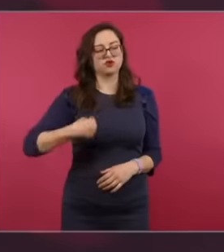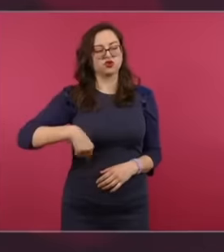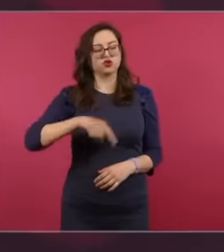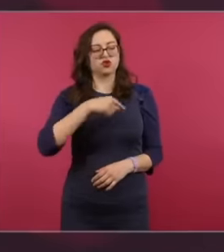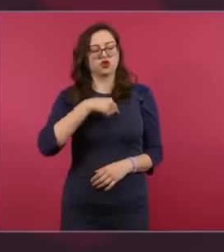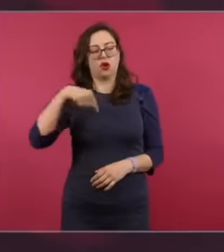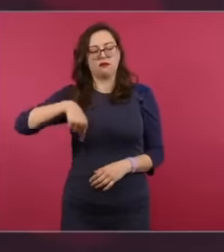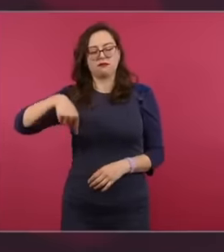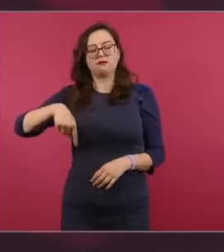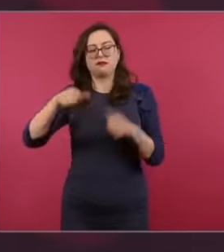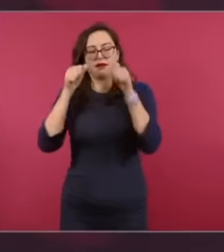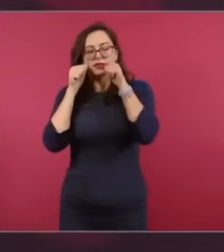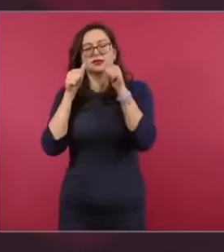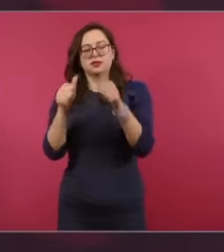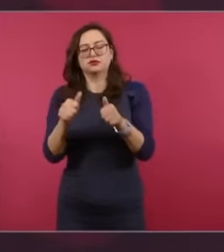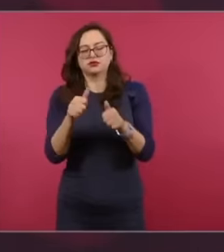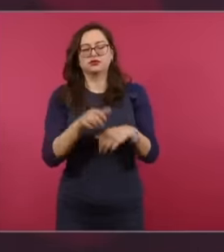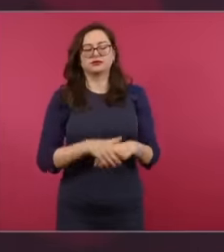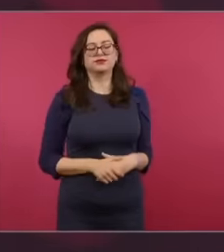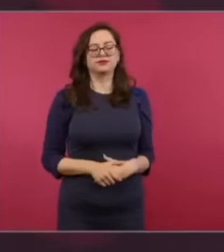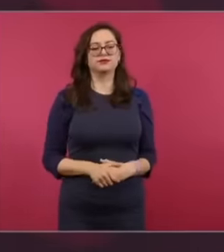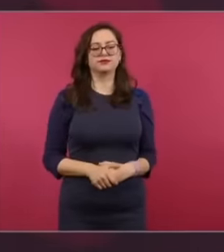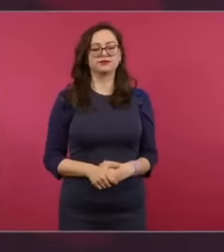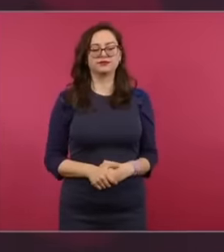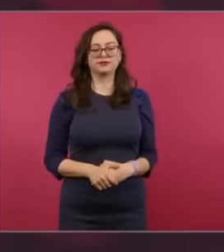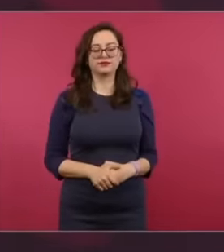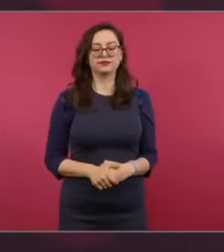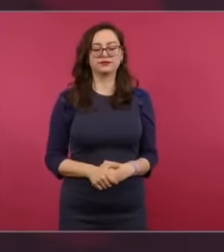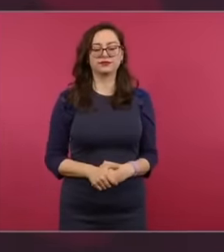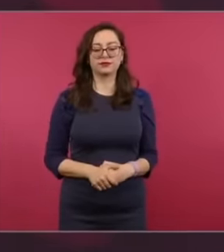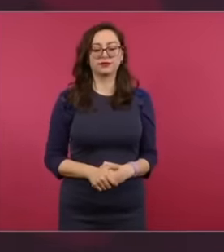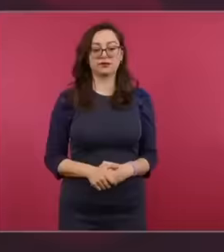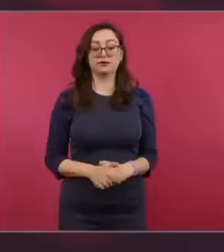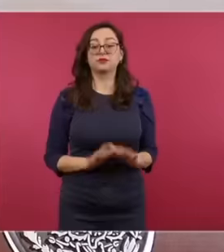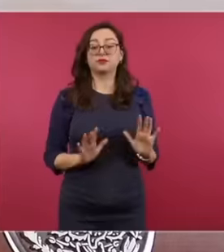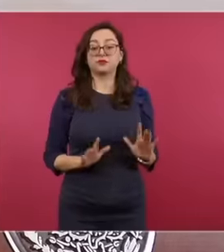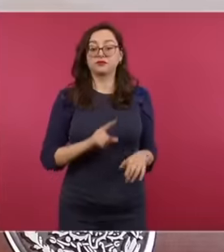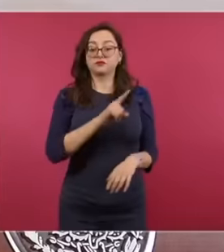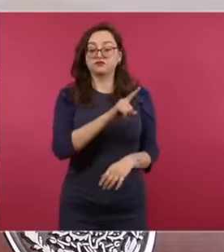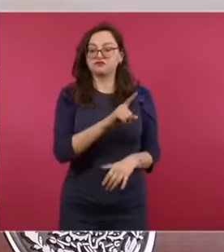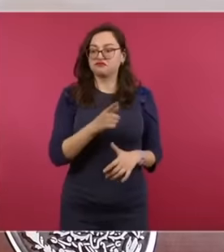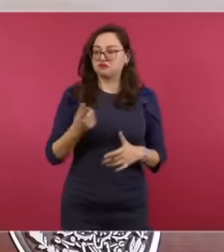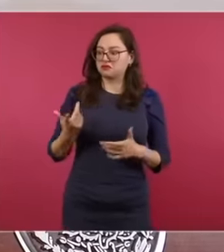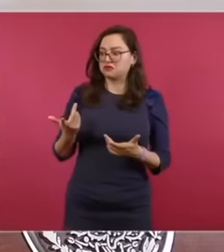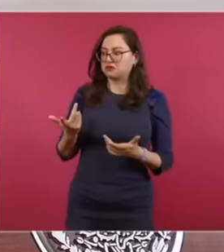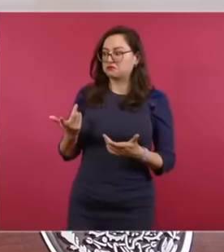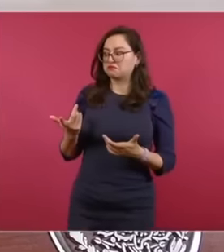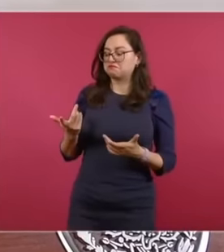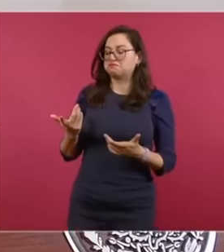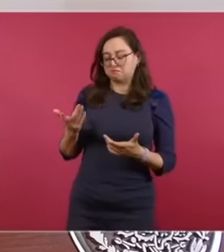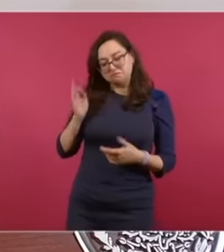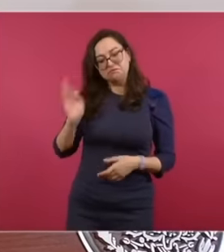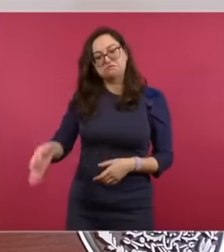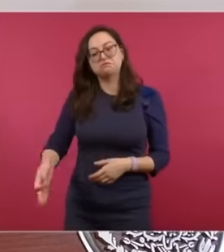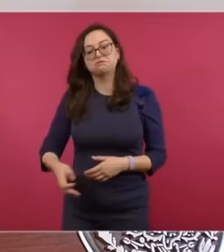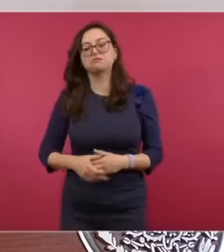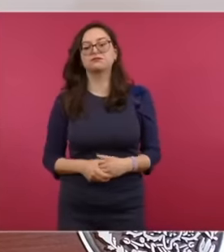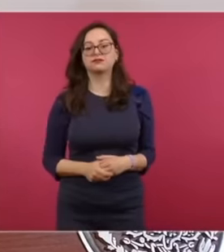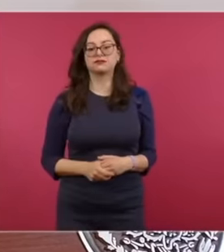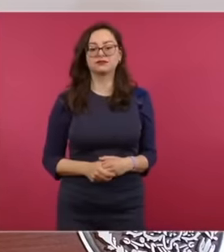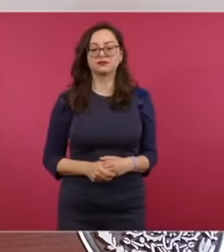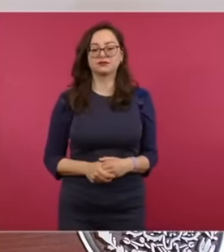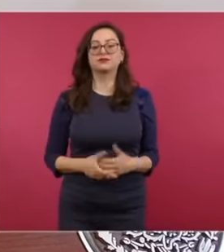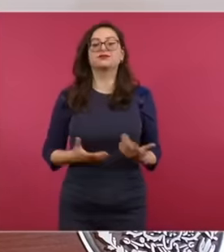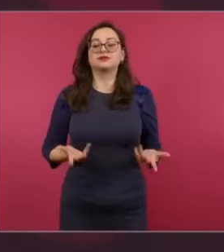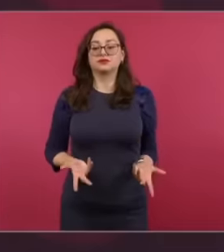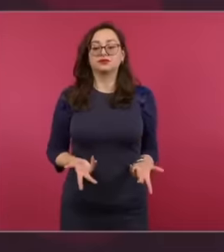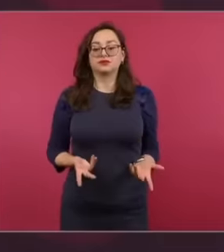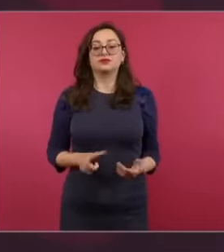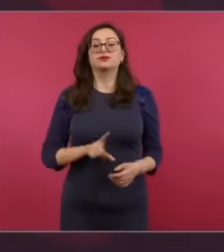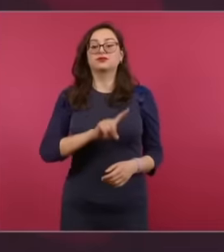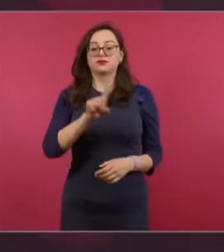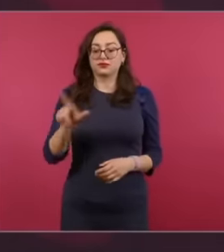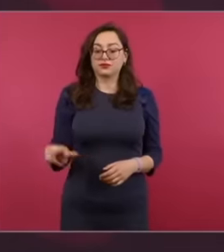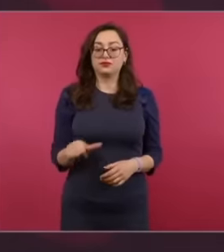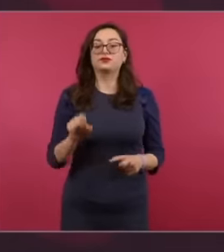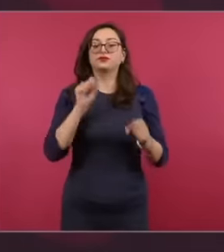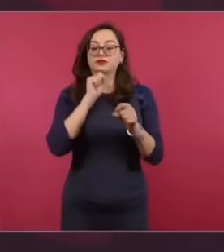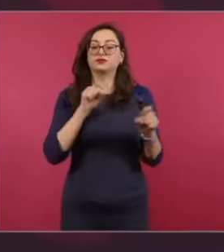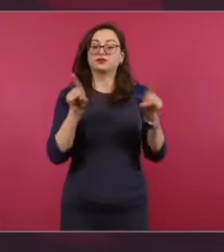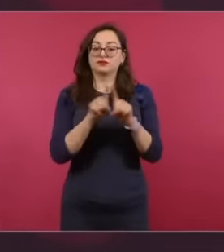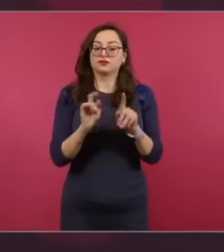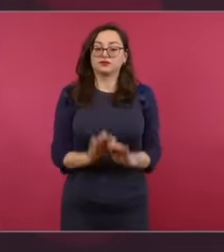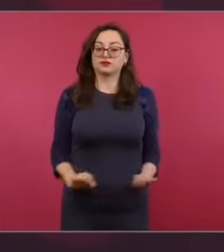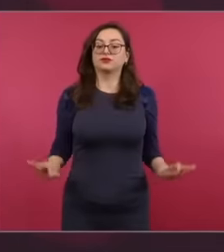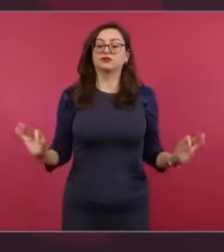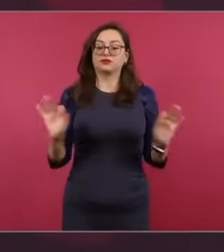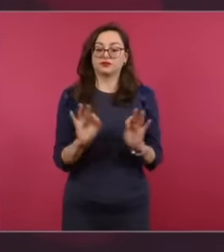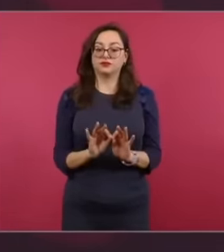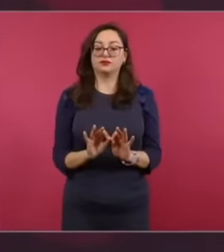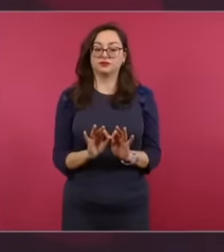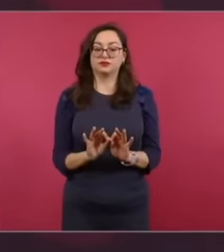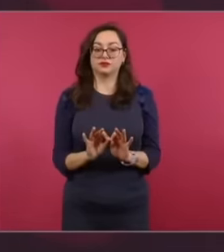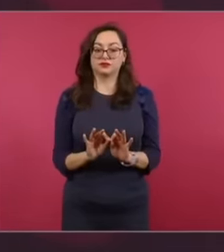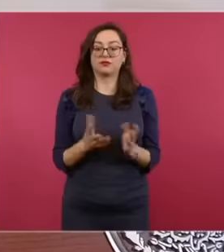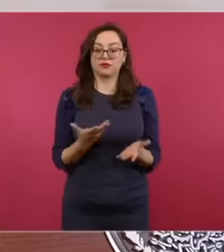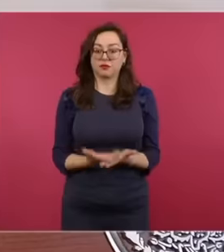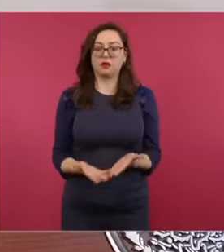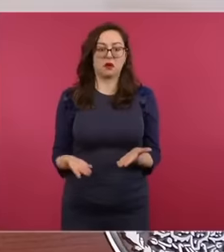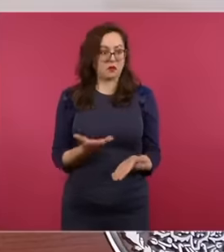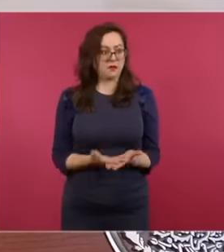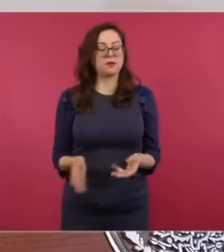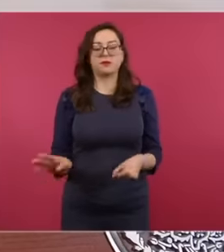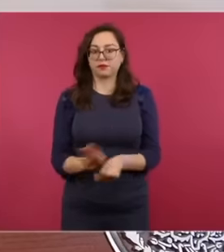problem and I was respectful and accepted and then a very important thing that is now helping us a lot,